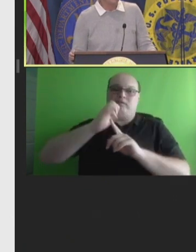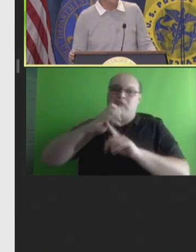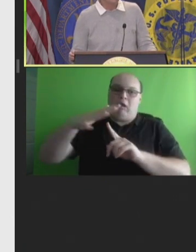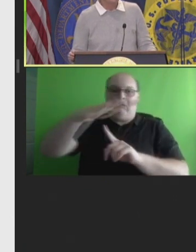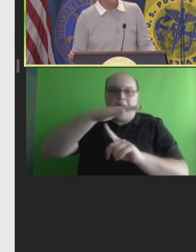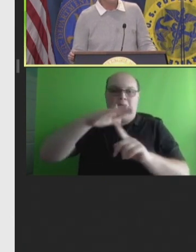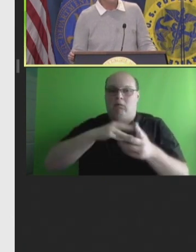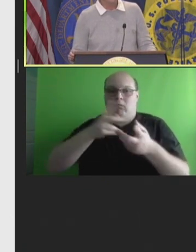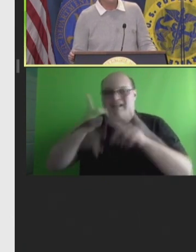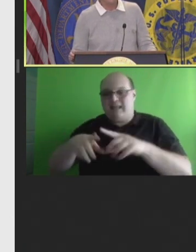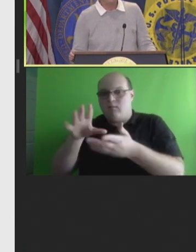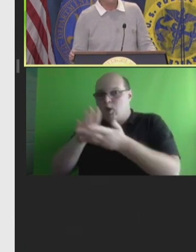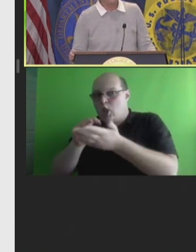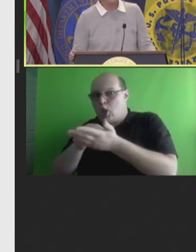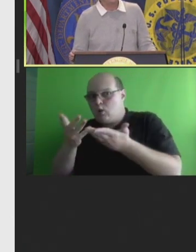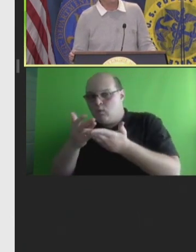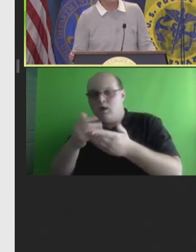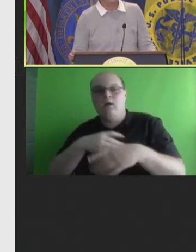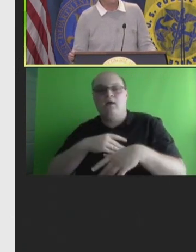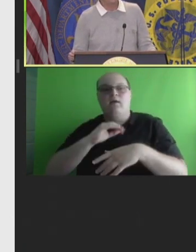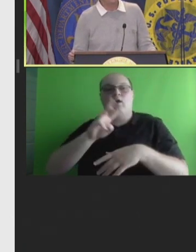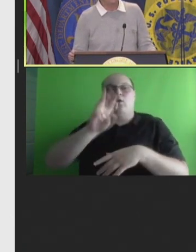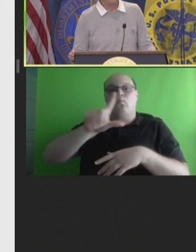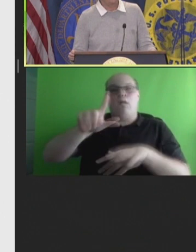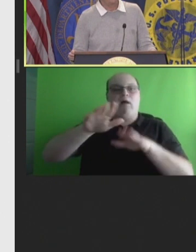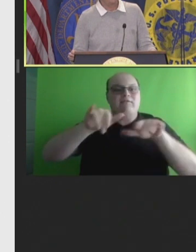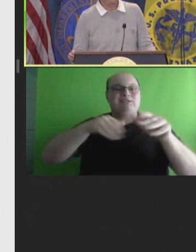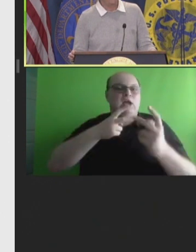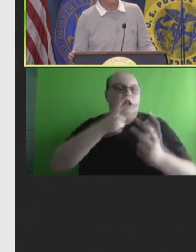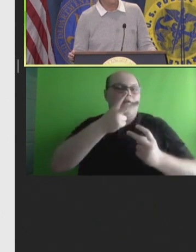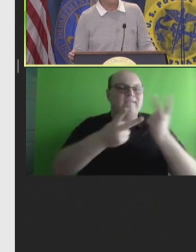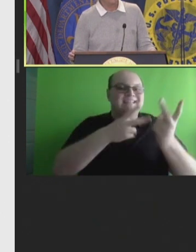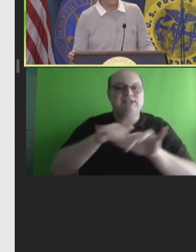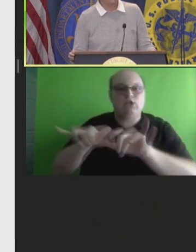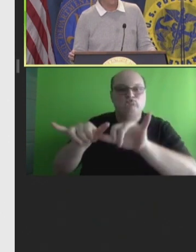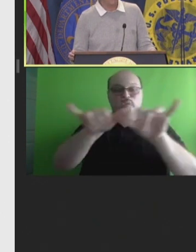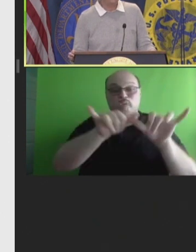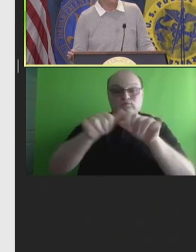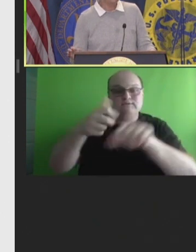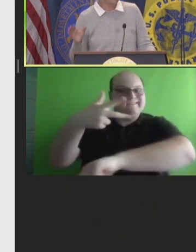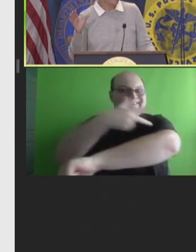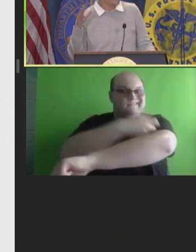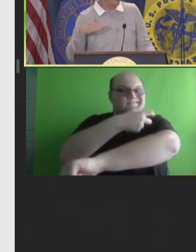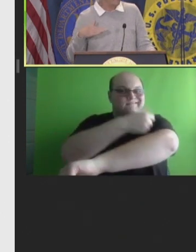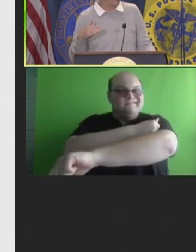We know that well-child visits and routine vaccines have dropped. They dropped significantly